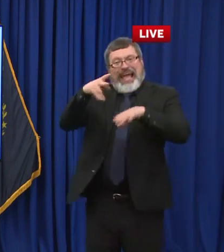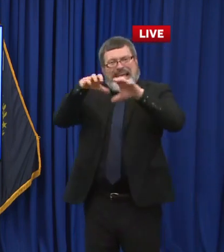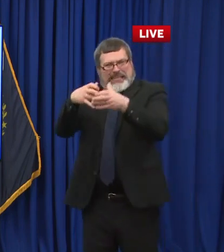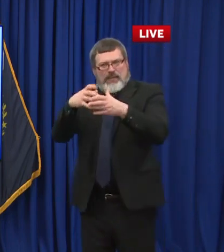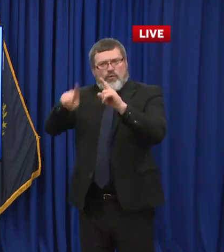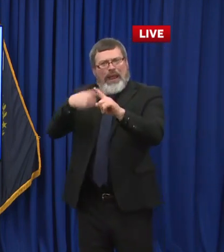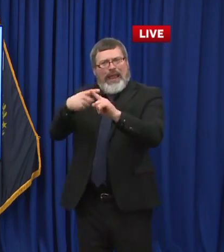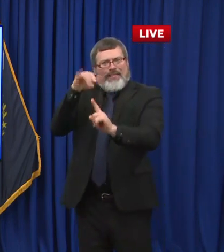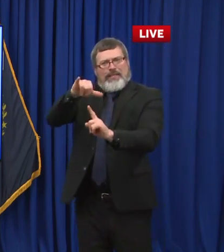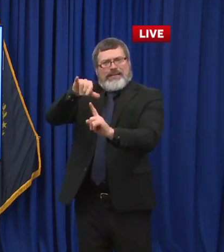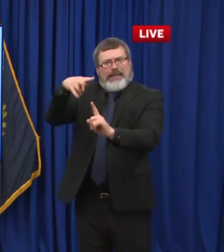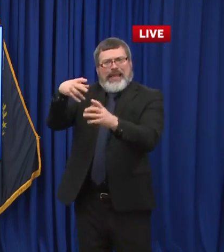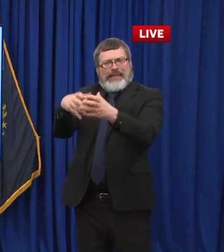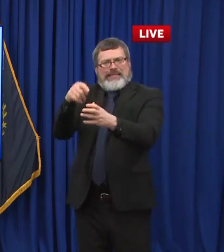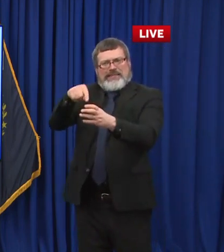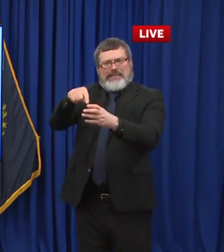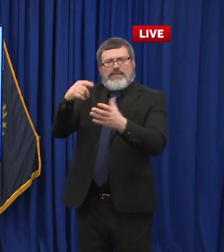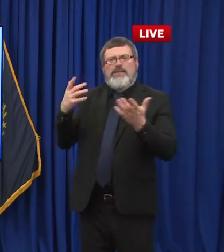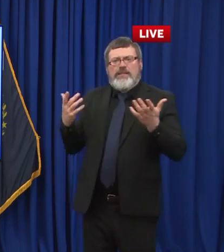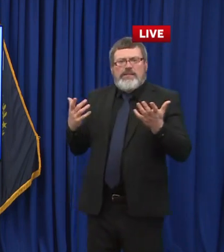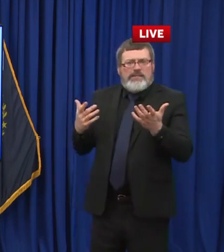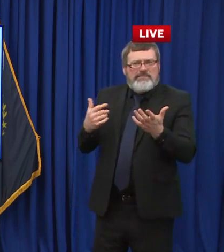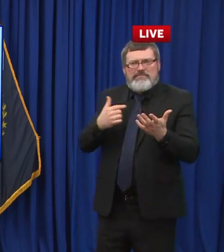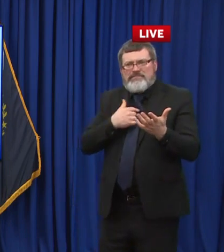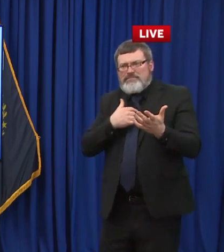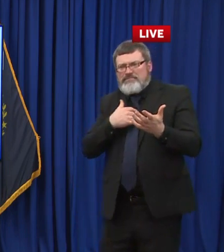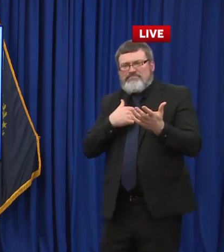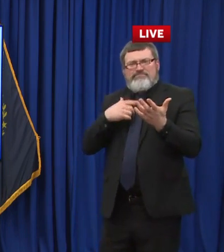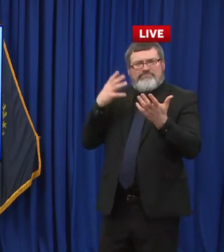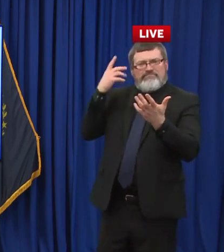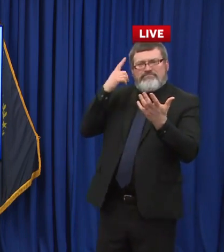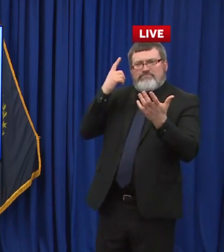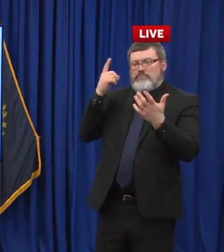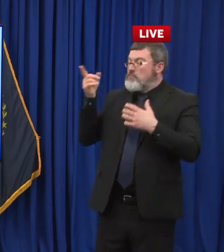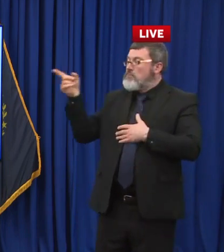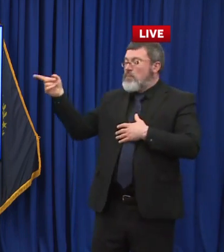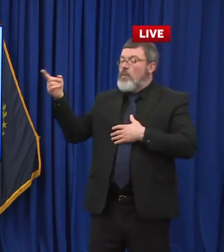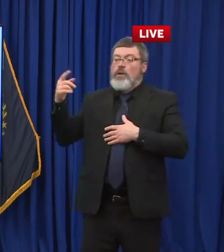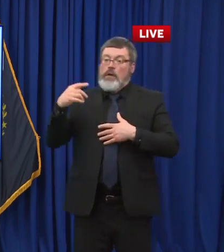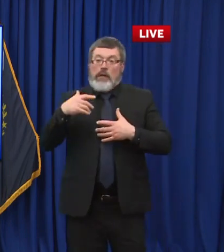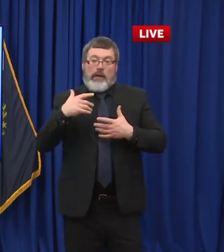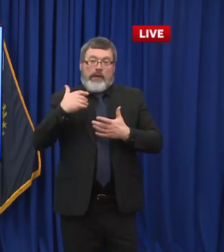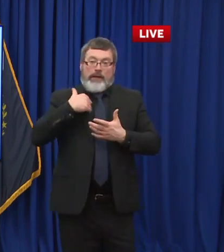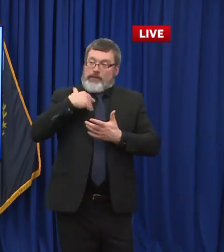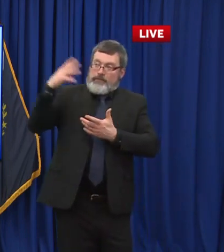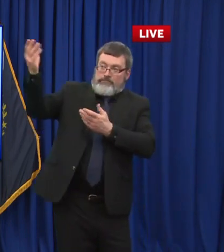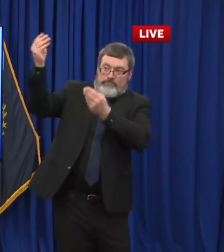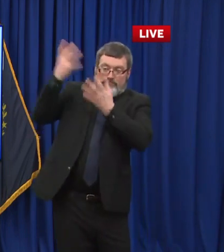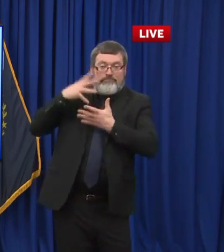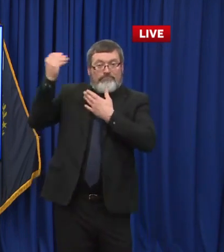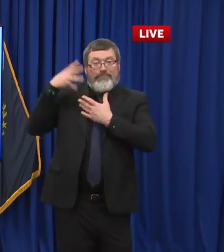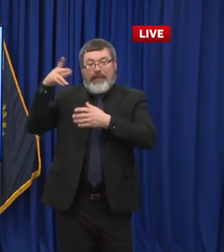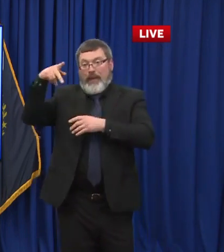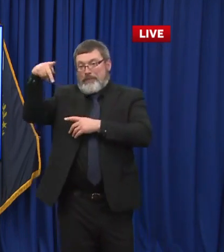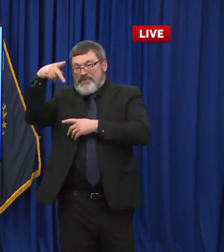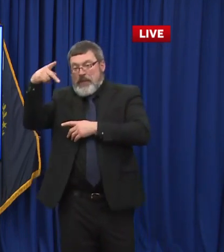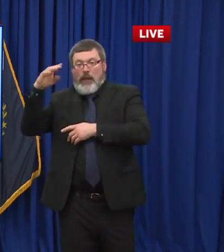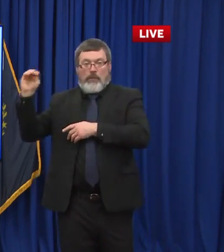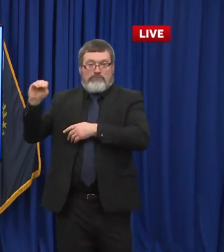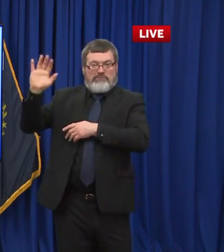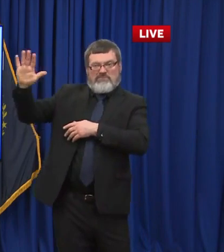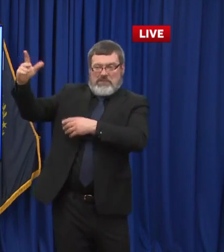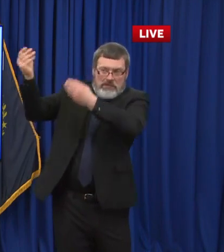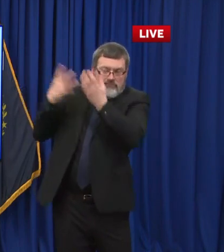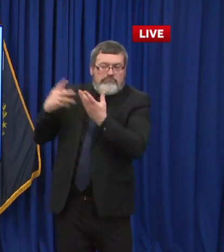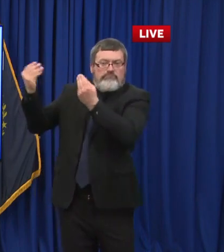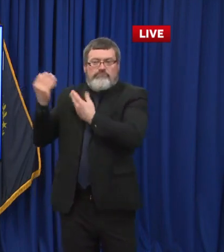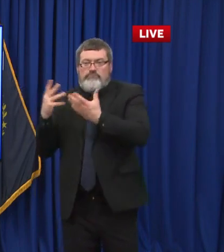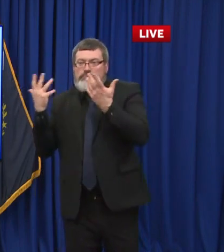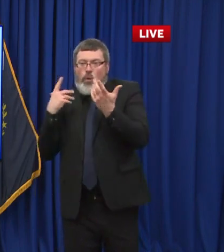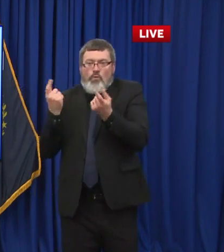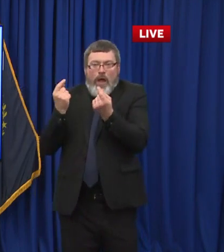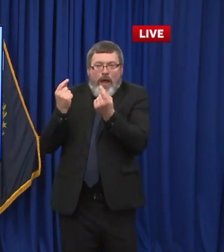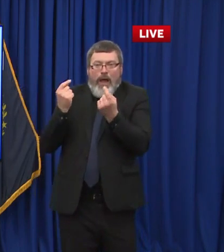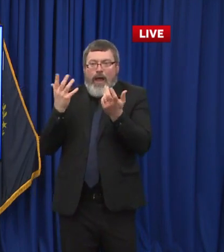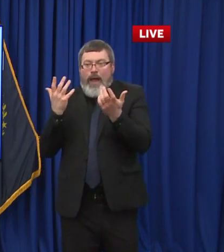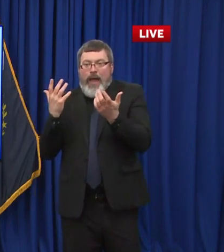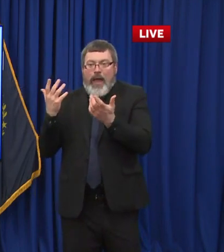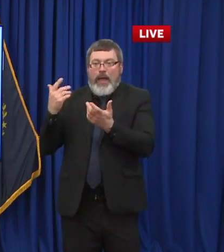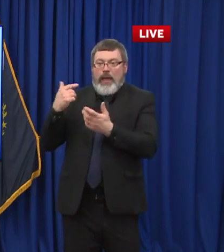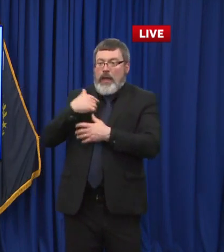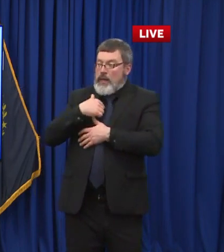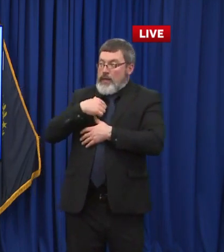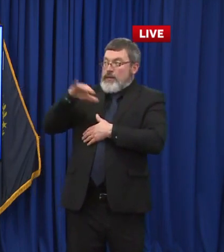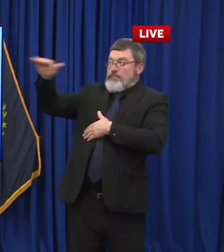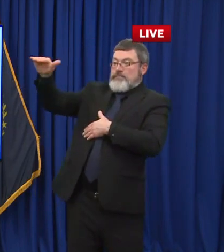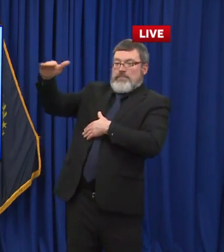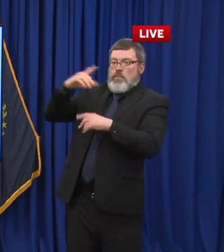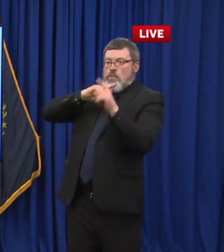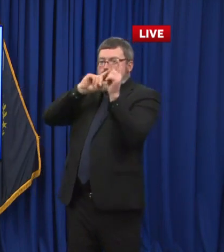MY SENSE IS THAT -- WE DON’T KNOW HOW MUCH AND HOW FAST IT WILL COME IN BUT IT WILL LIKELY COME IN ON A WEEKLY BASIS FROM PFIZER AND MODERNA.